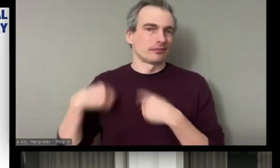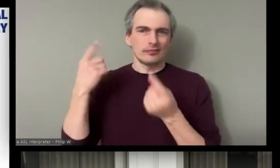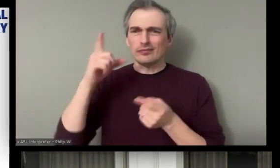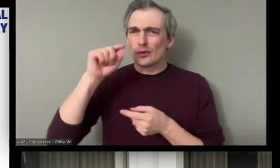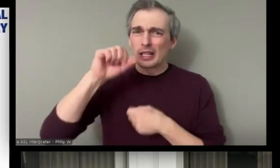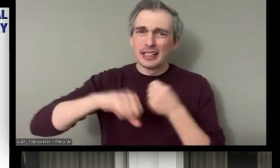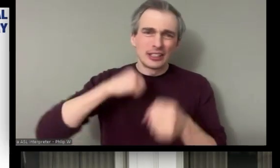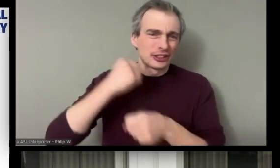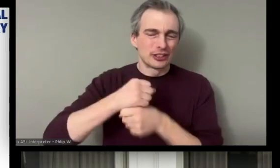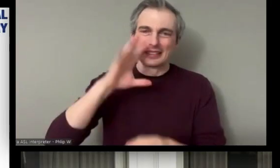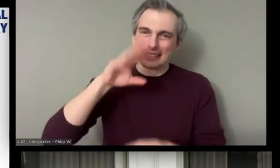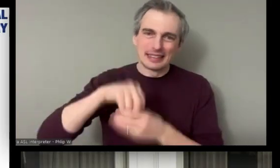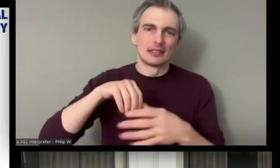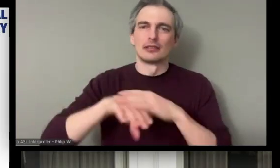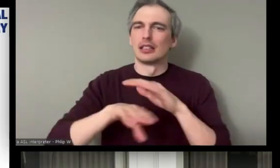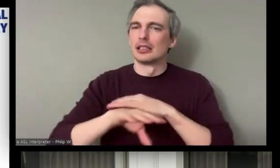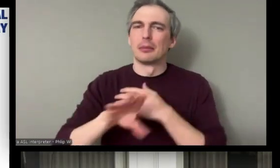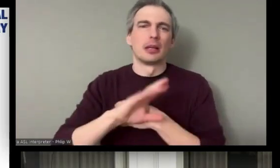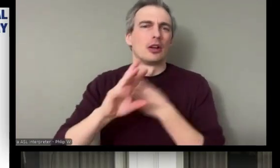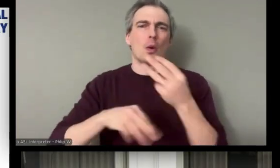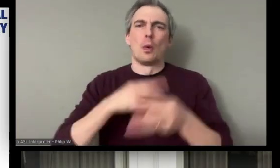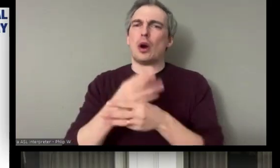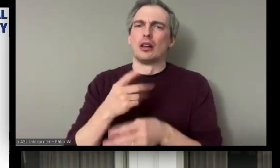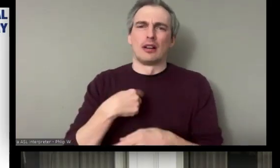And the expectation for me, in 2026,